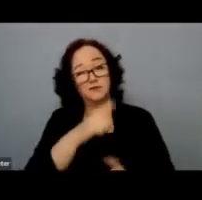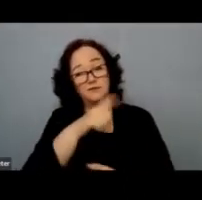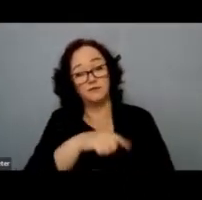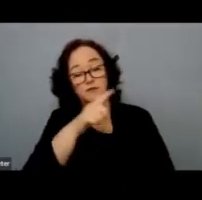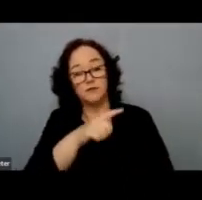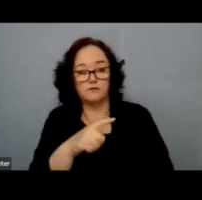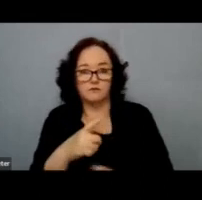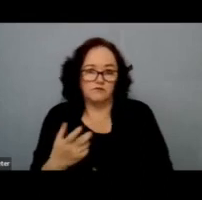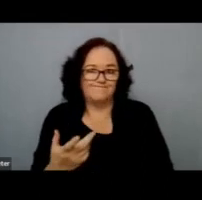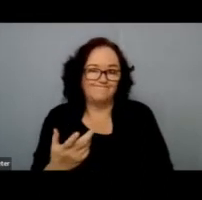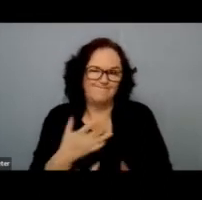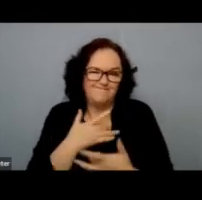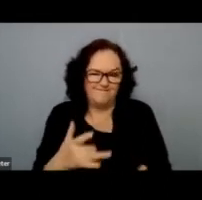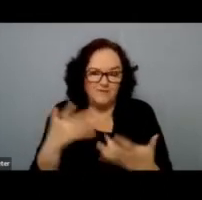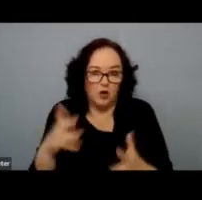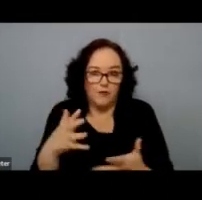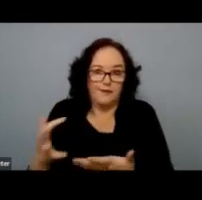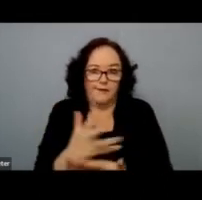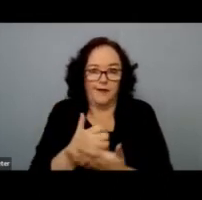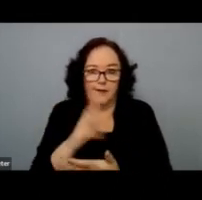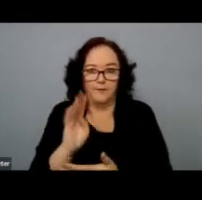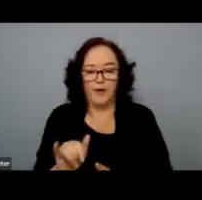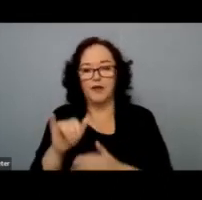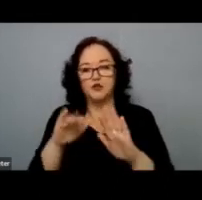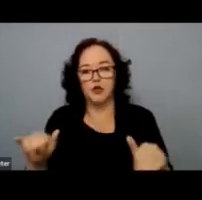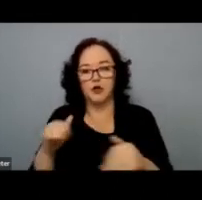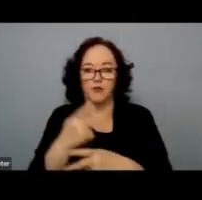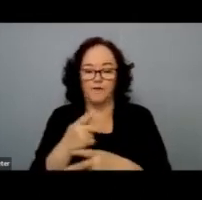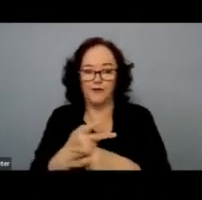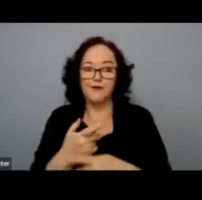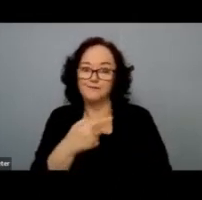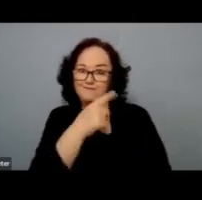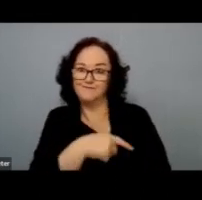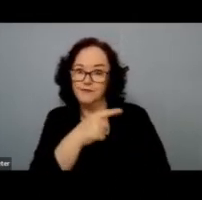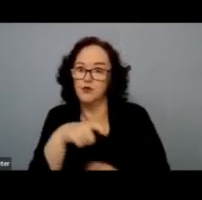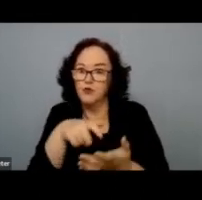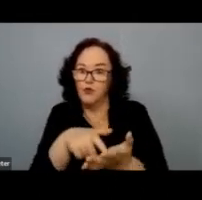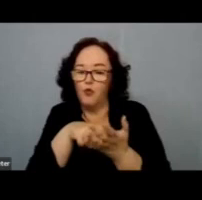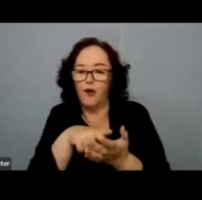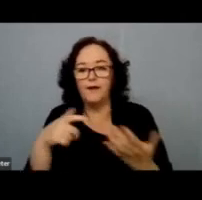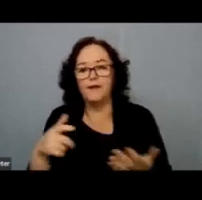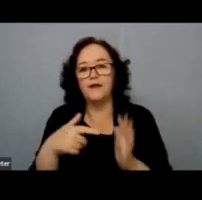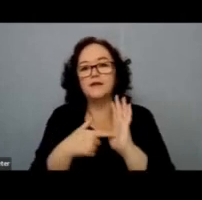collected by child welfare and are required to be collected like demographic data, number of